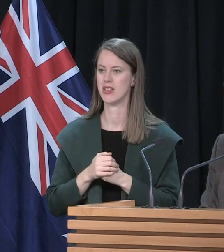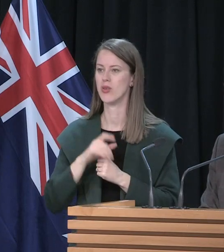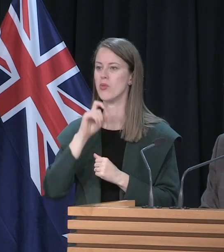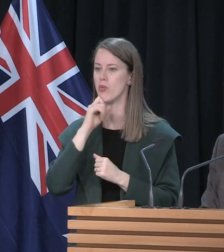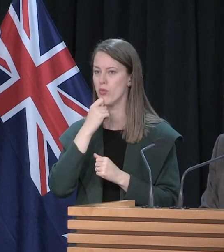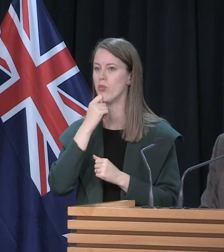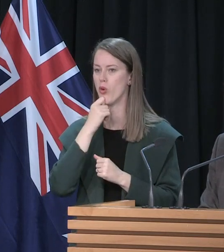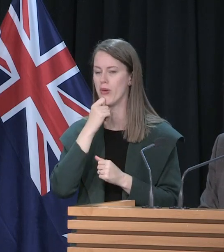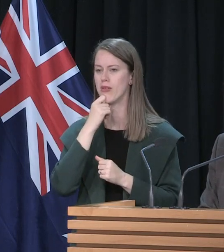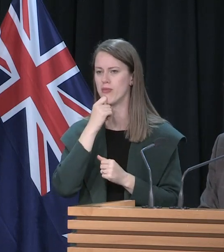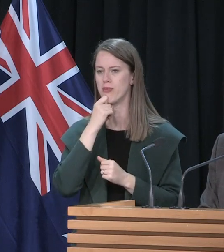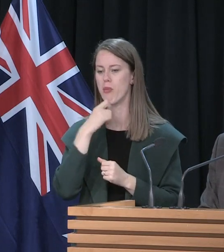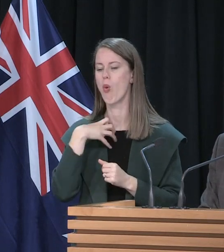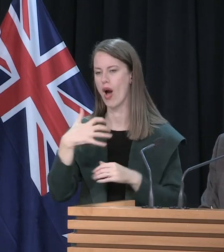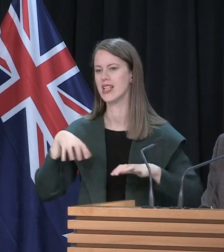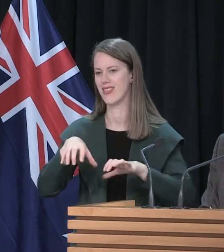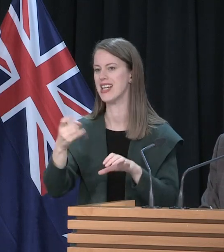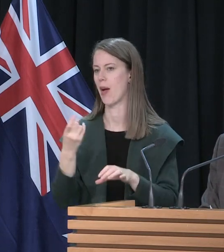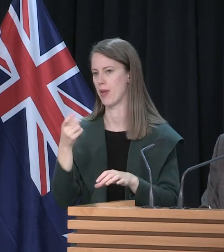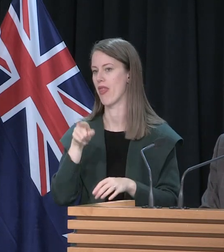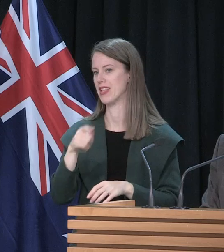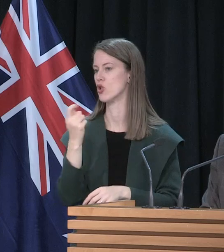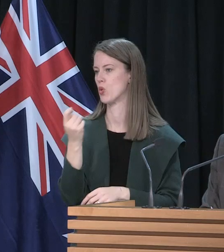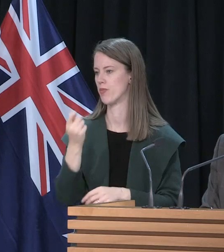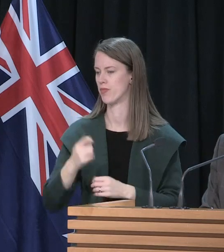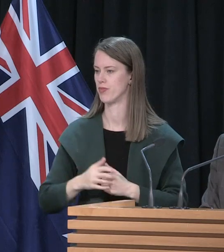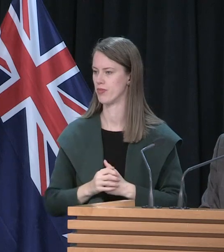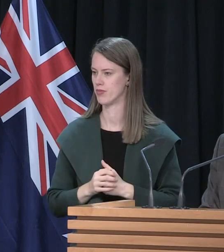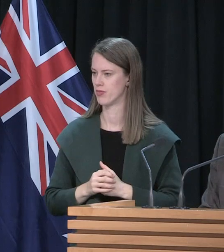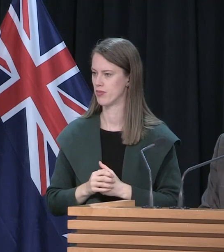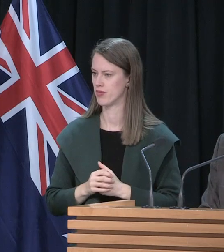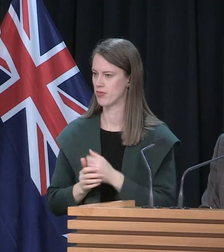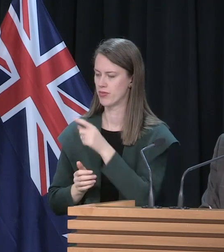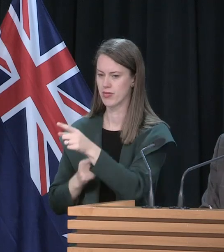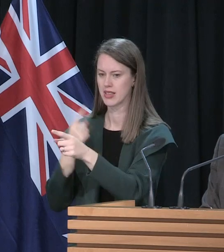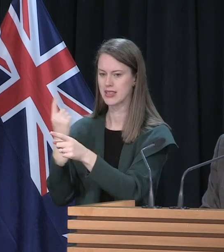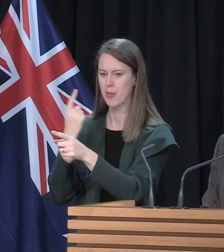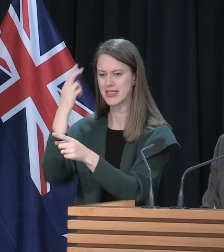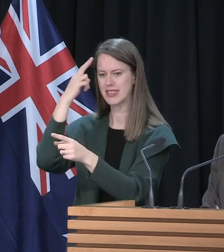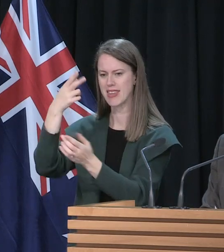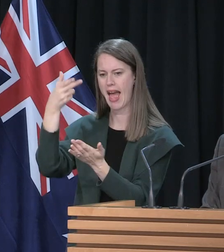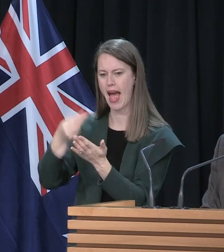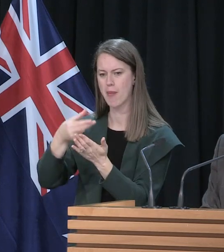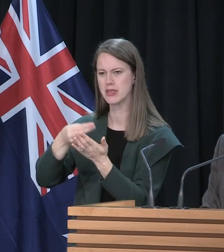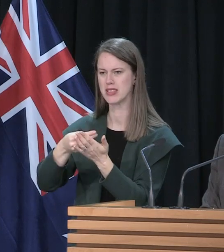Parliamentary colleagues to do so. But, yes, certainly be additional promotional